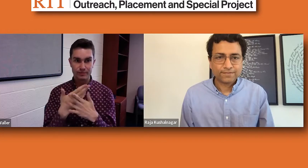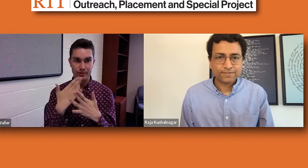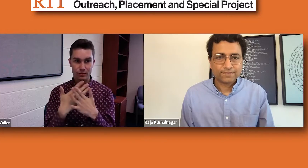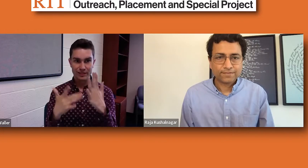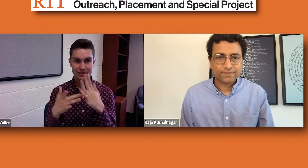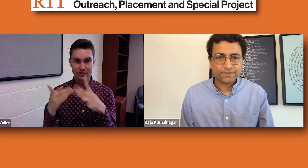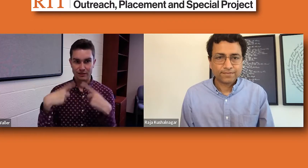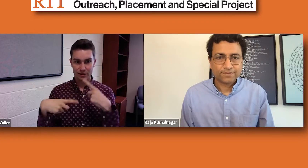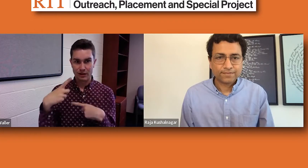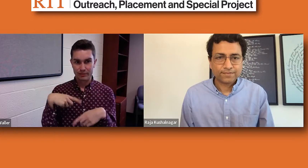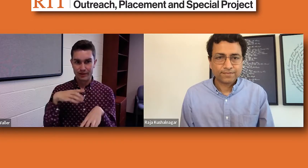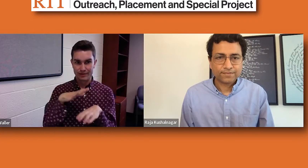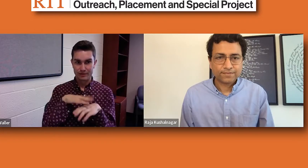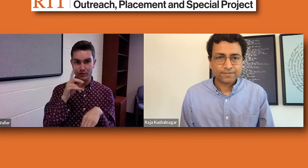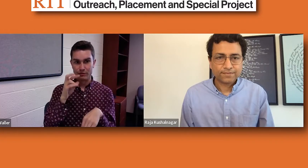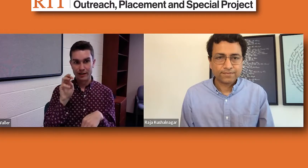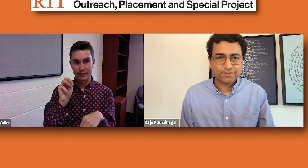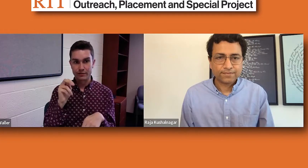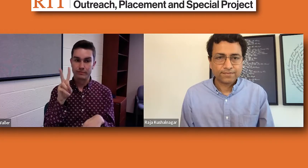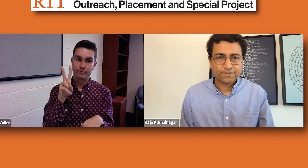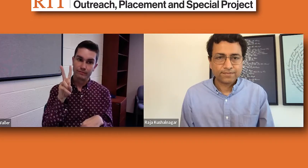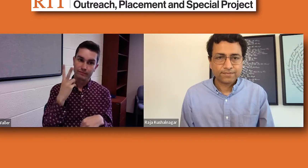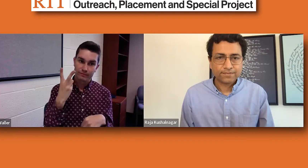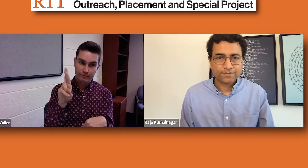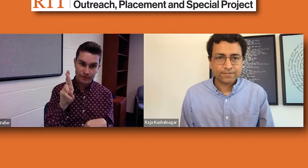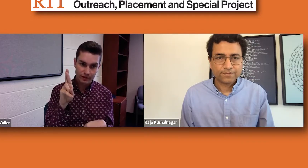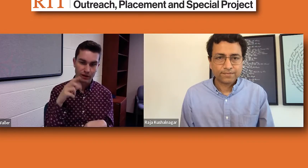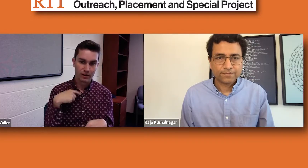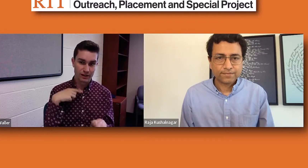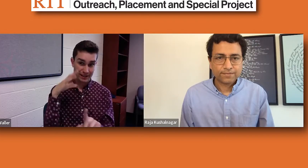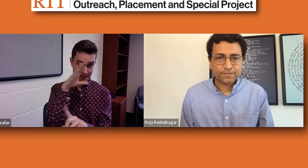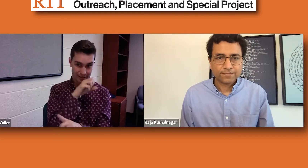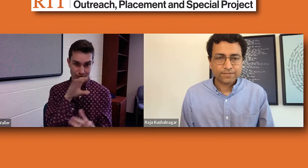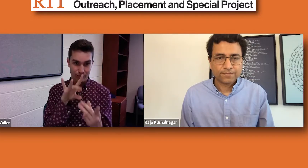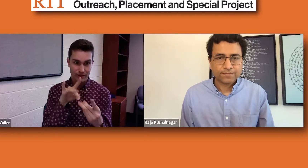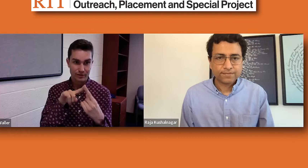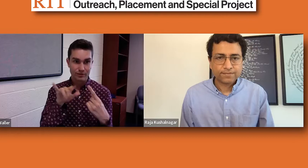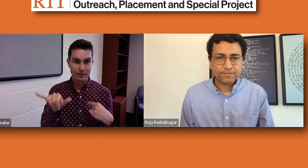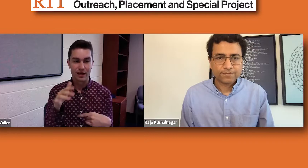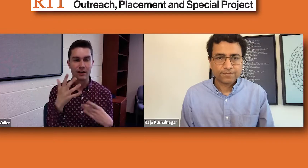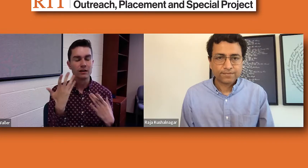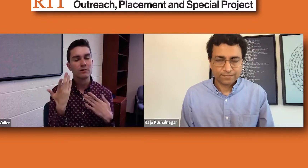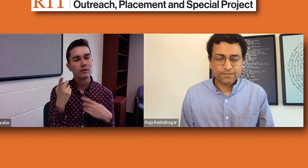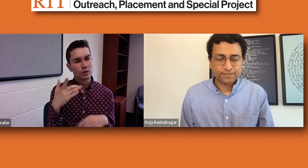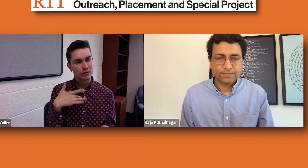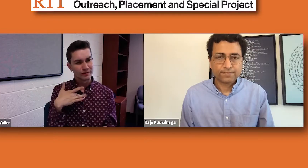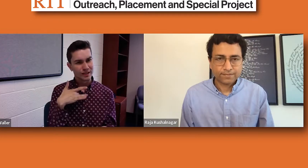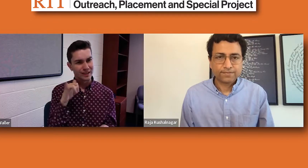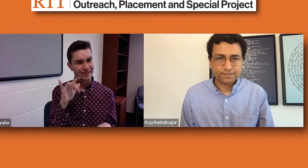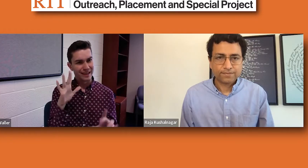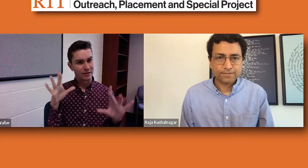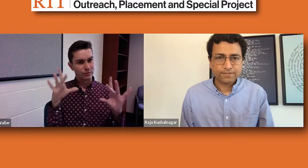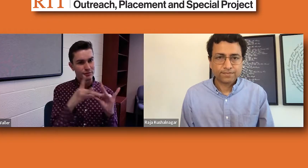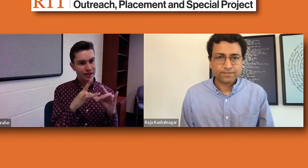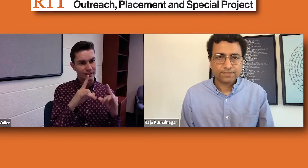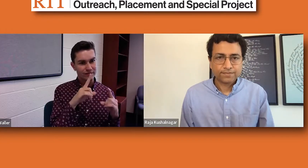And so someone asked, Do you feel like that is a barrier in this process like VR?